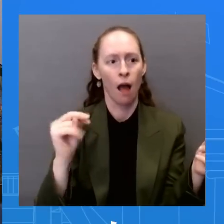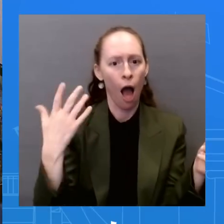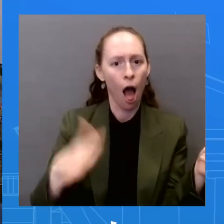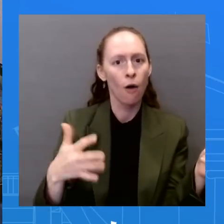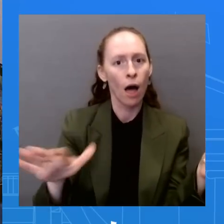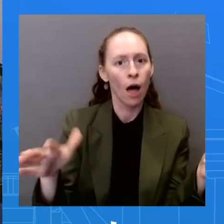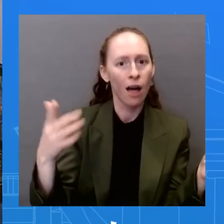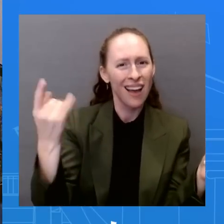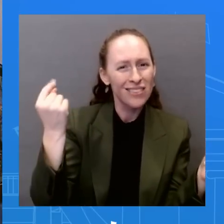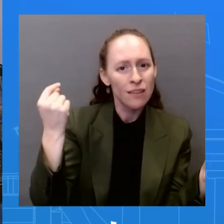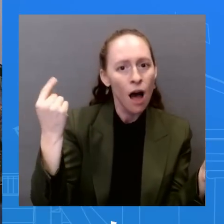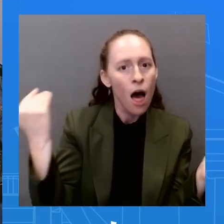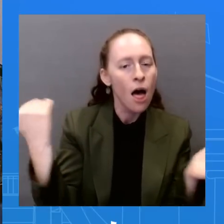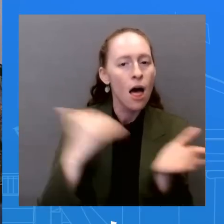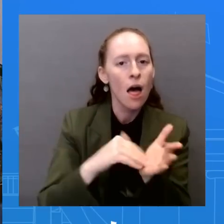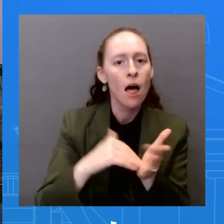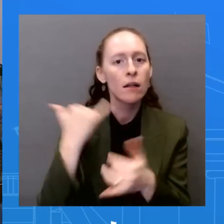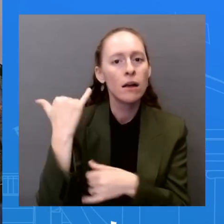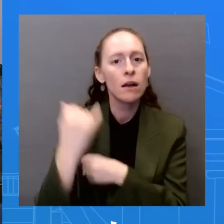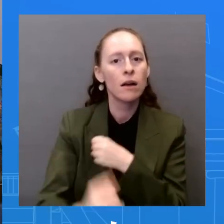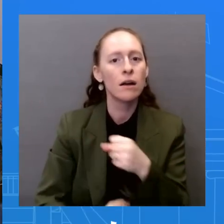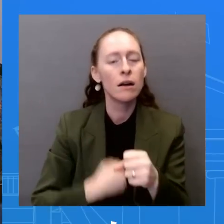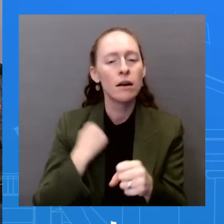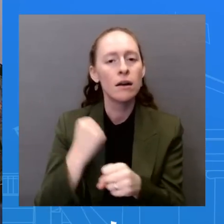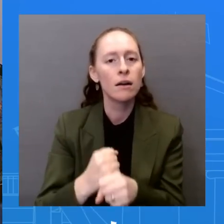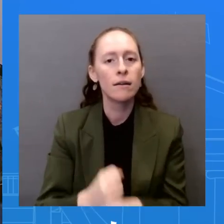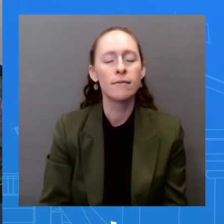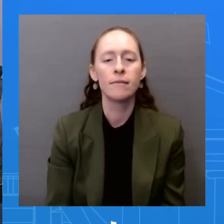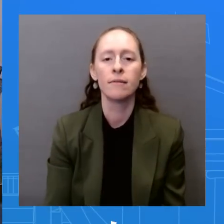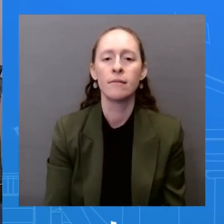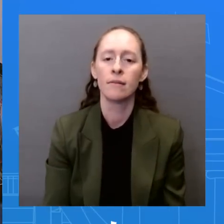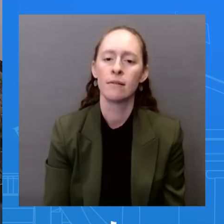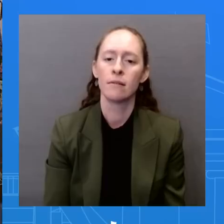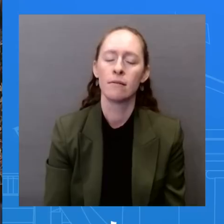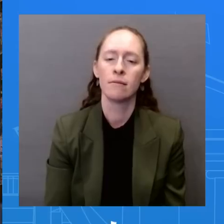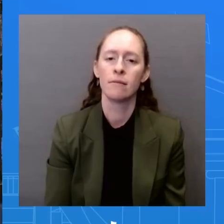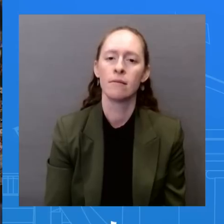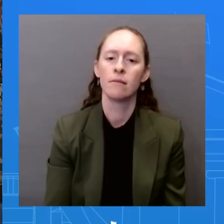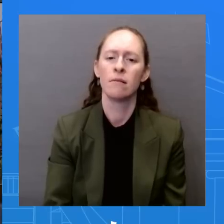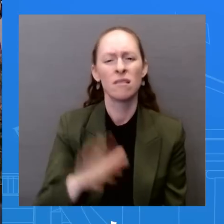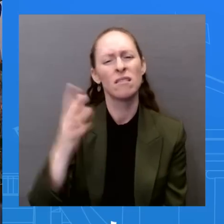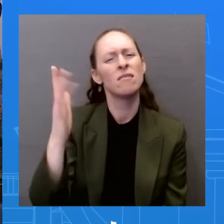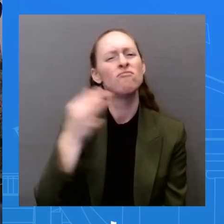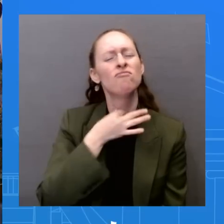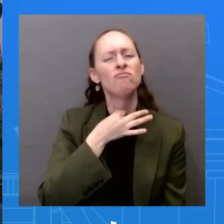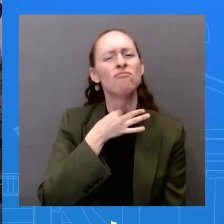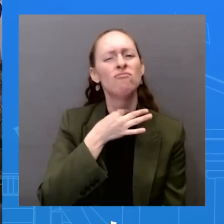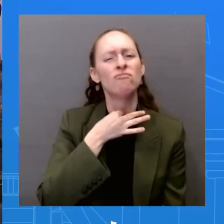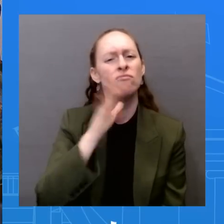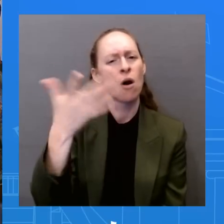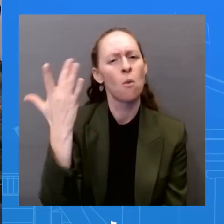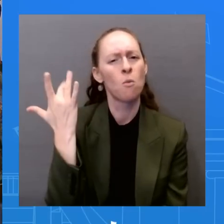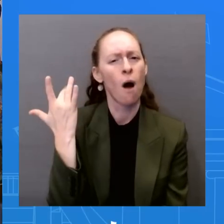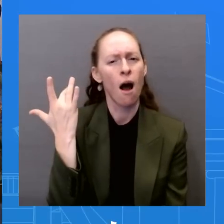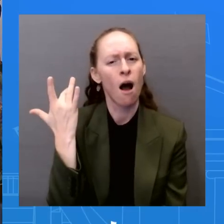or seemingly decided this, to this point -- not to direct the nation's attention himself to this problem? I mean, he's going -- over the next week,